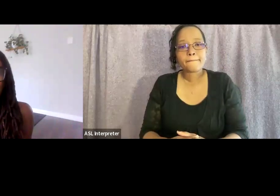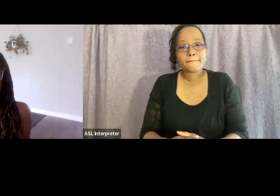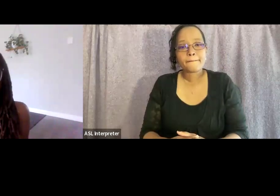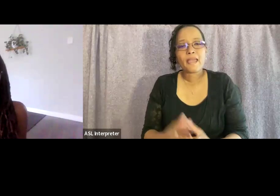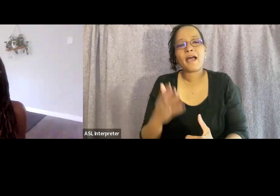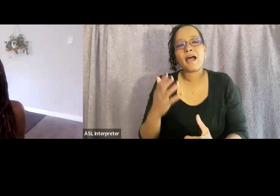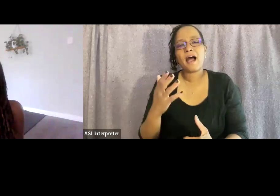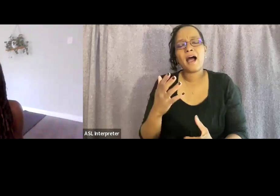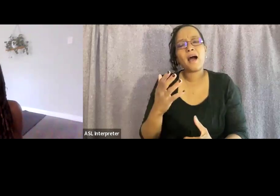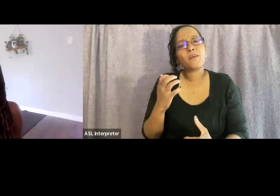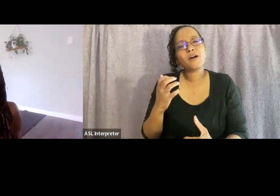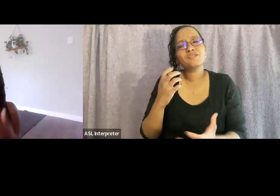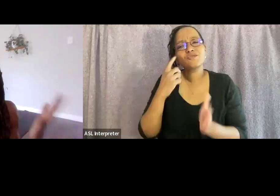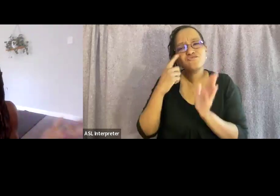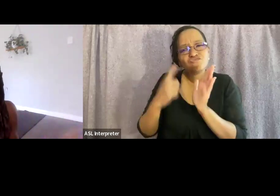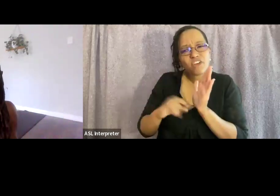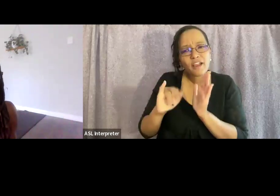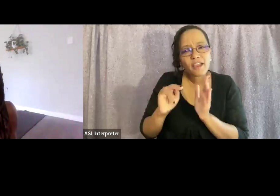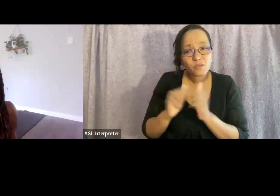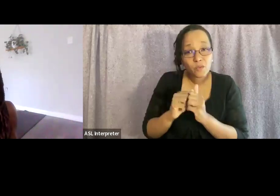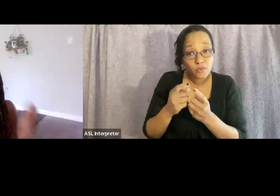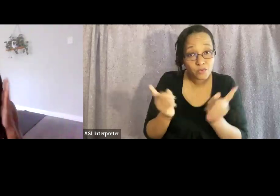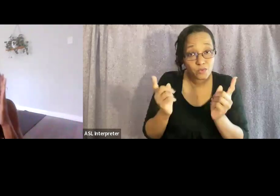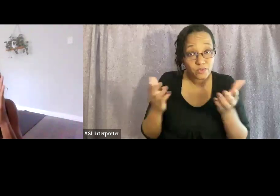I wanted to check in with the people who are here.